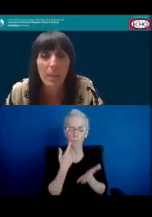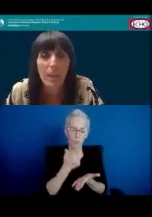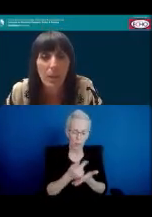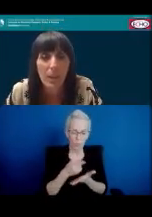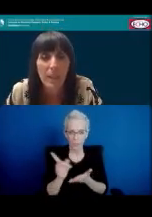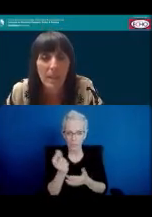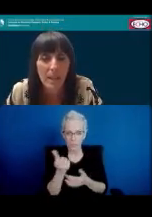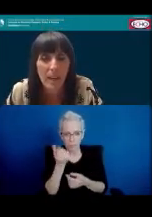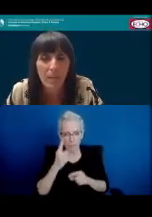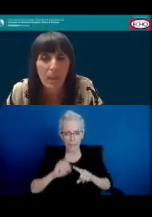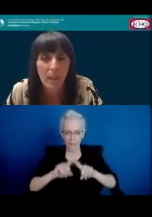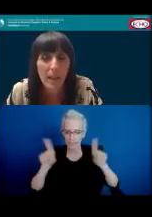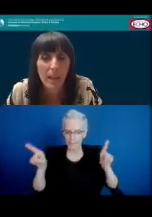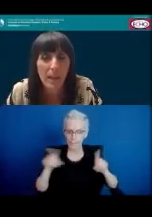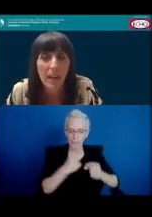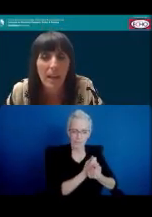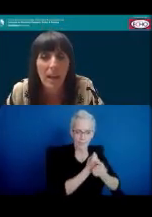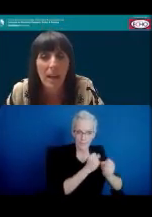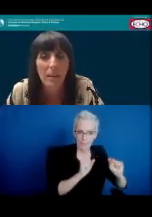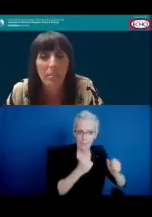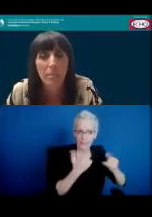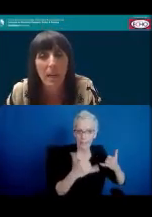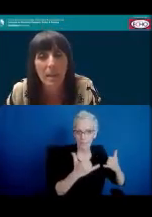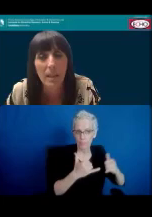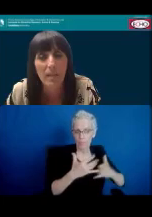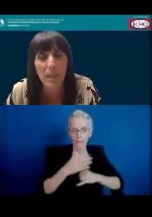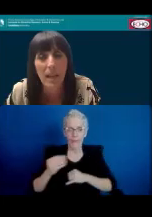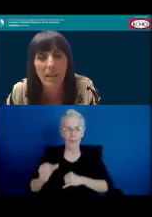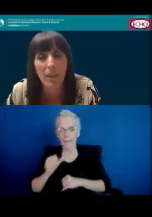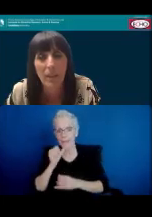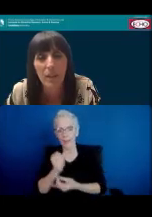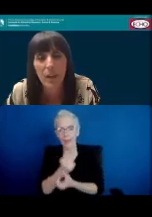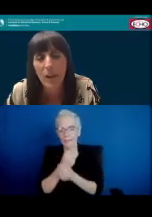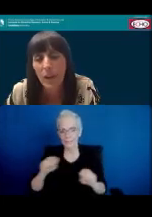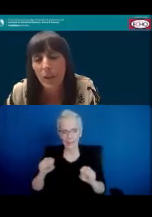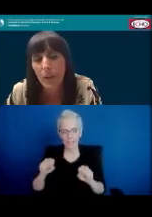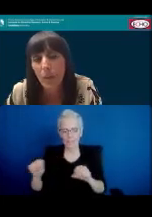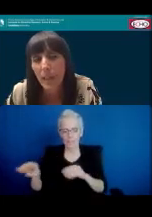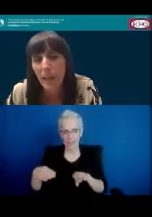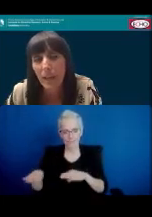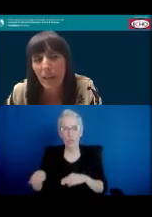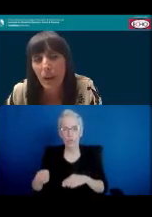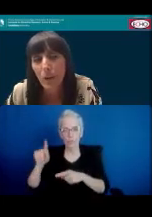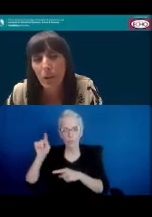between safe play and unsafe behaviors, so we can coach